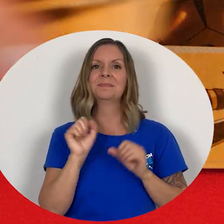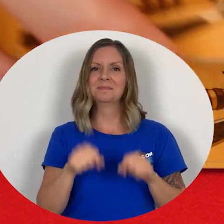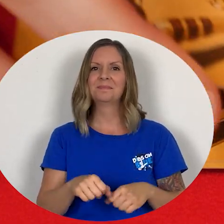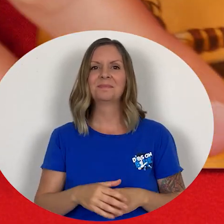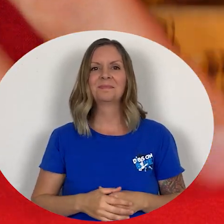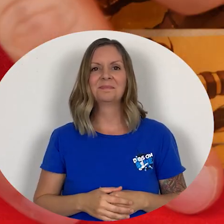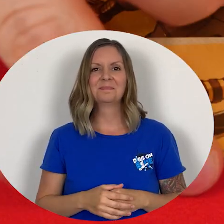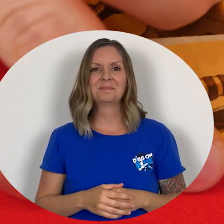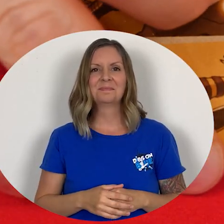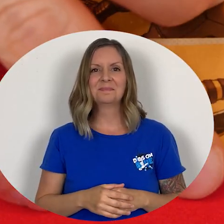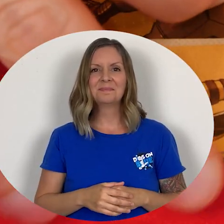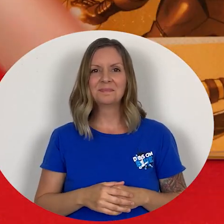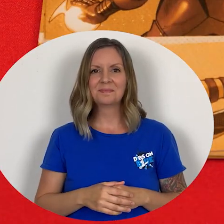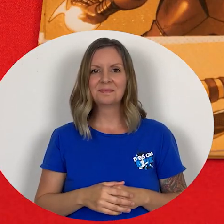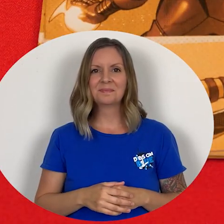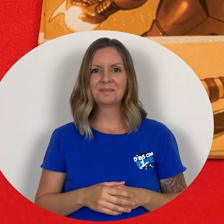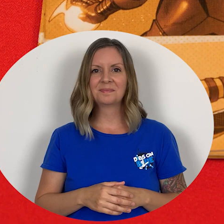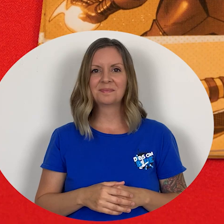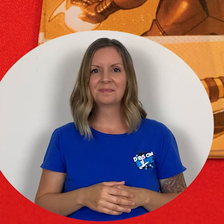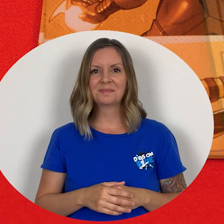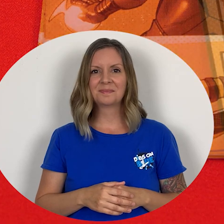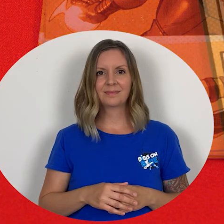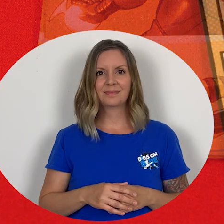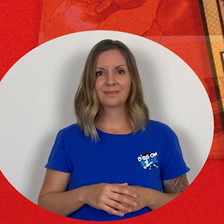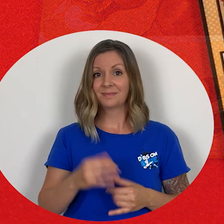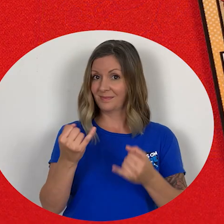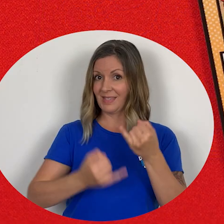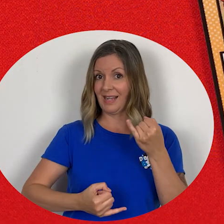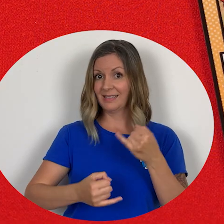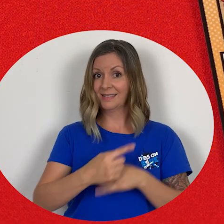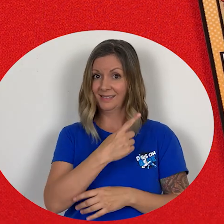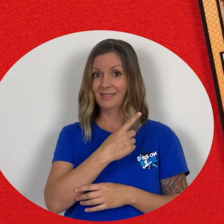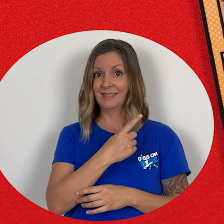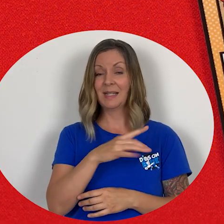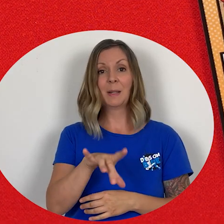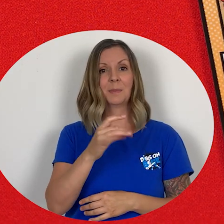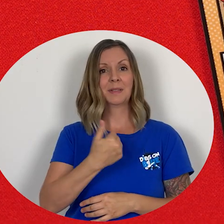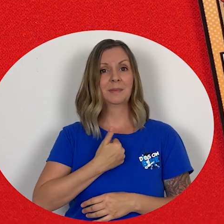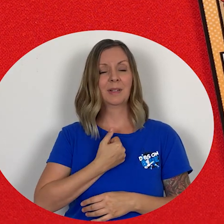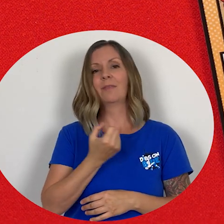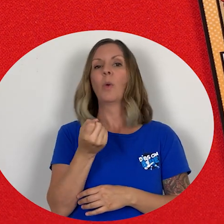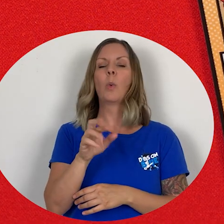your teammates who are taking turns after you. Finally, there are the value 6 Heroes.